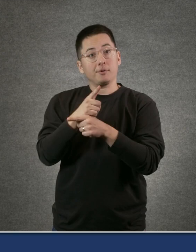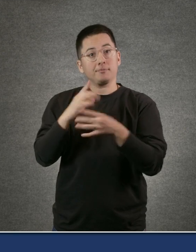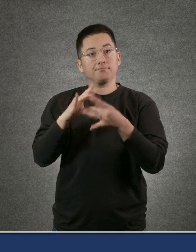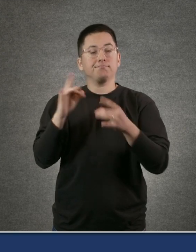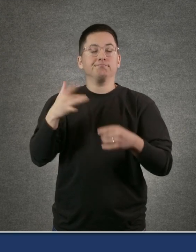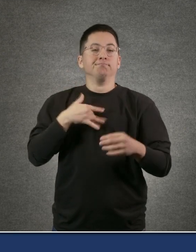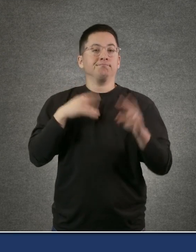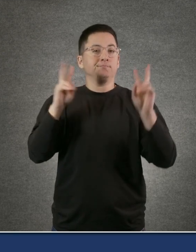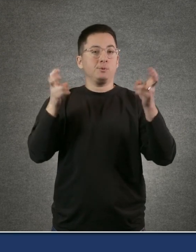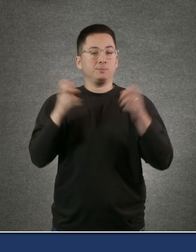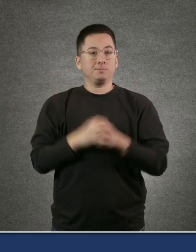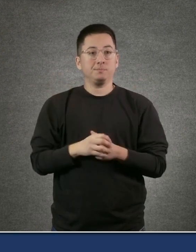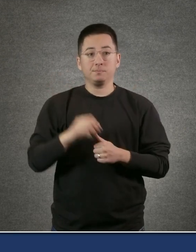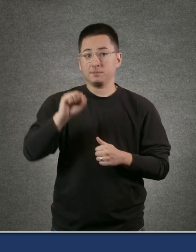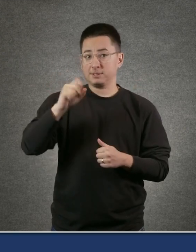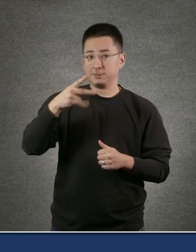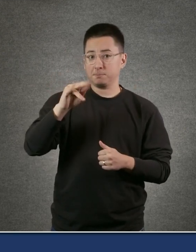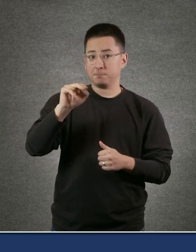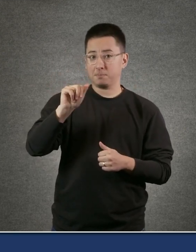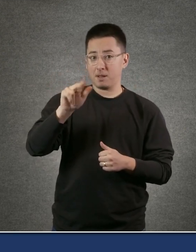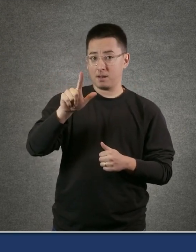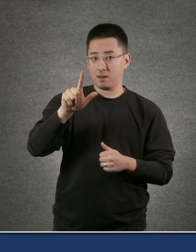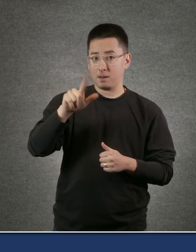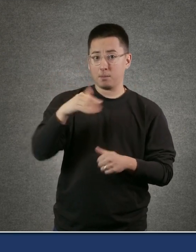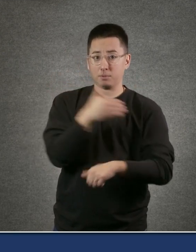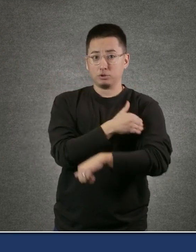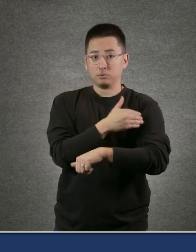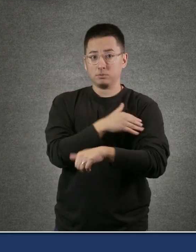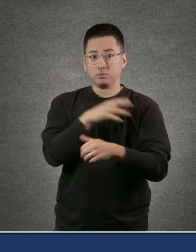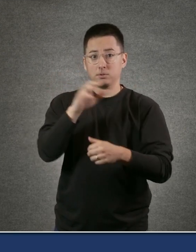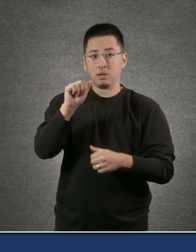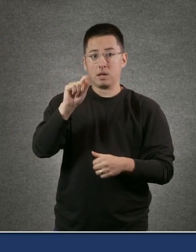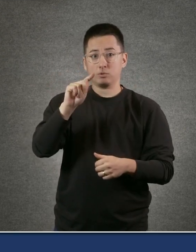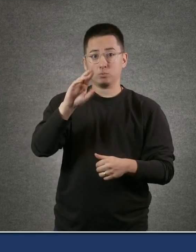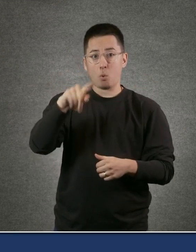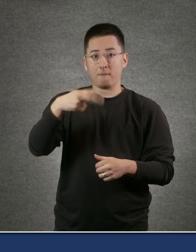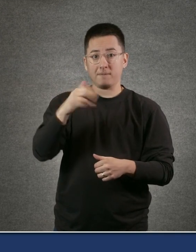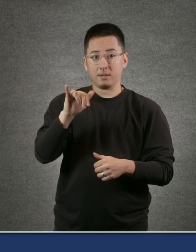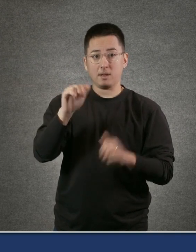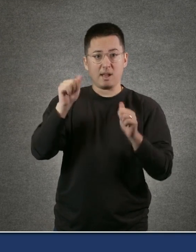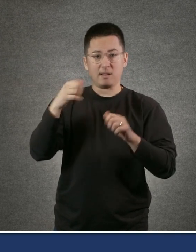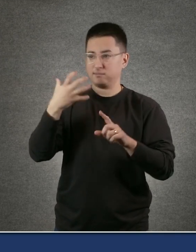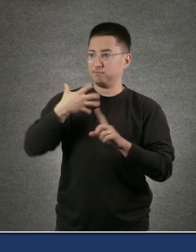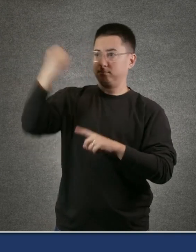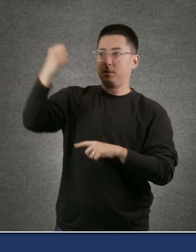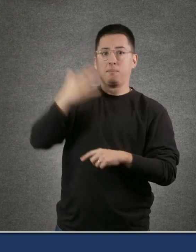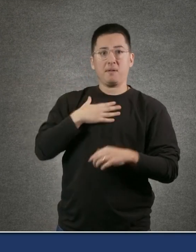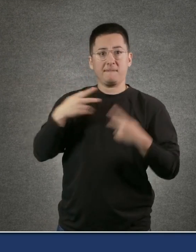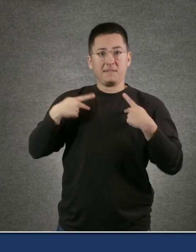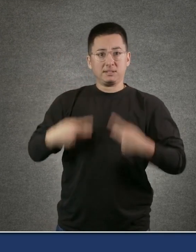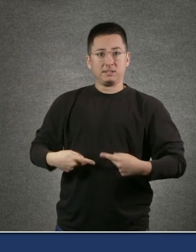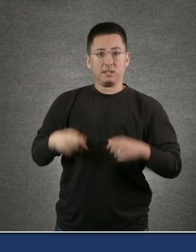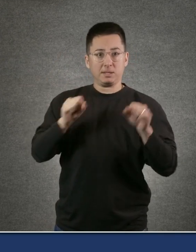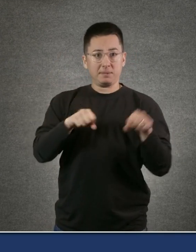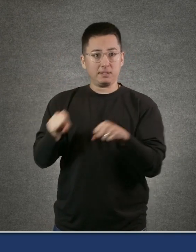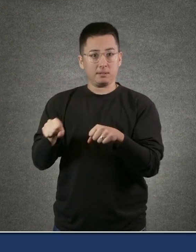"Spinal muscular atrophy can take away all of my physical abilities. It cannot touch my mind.